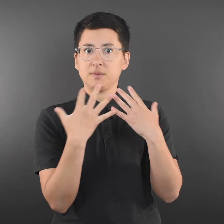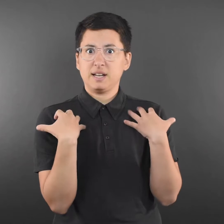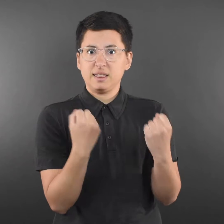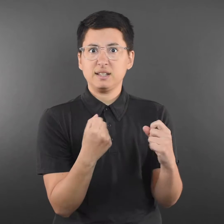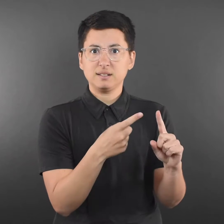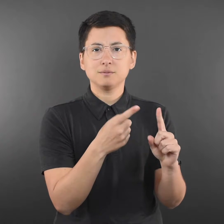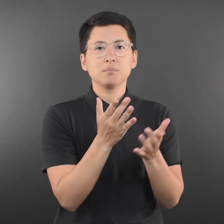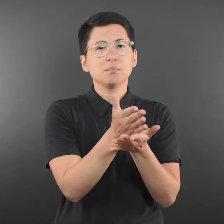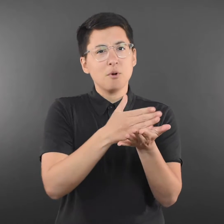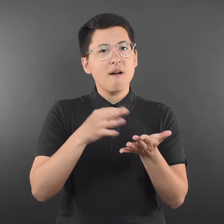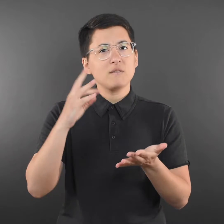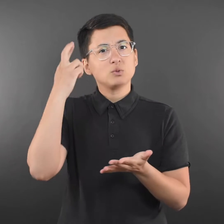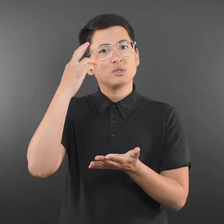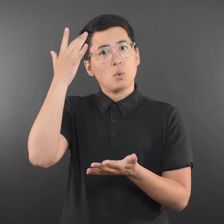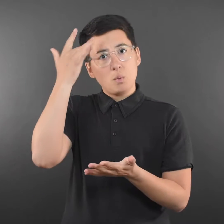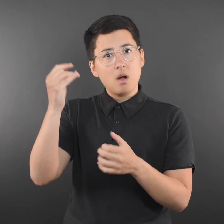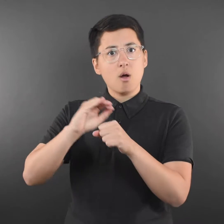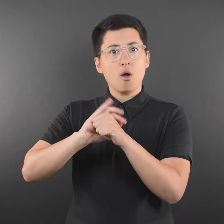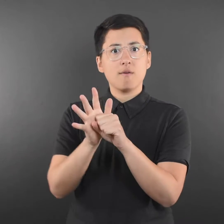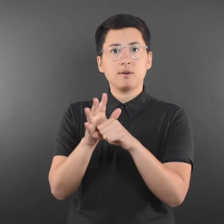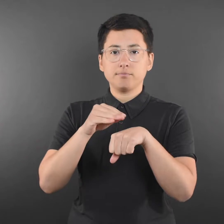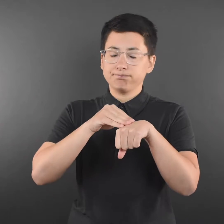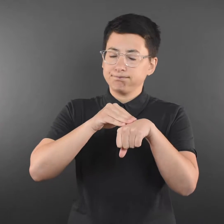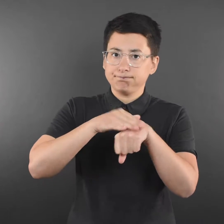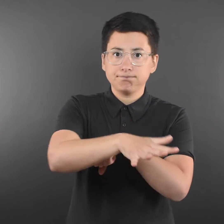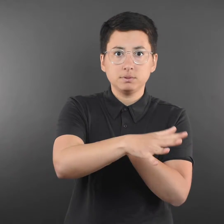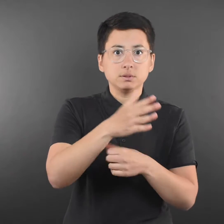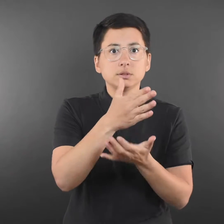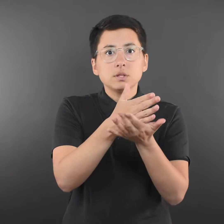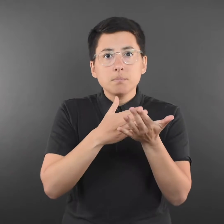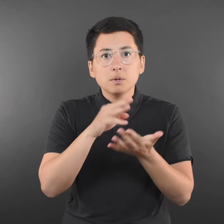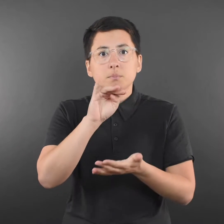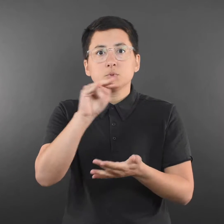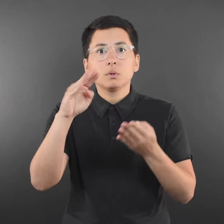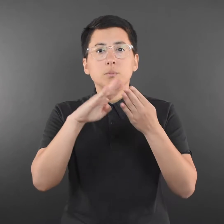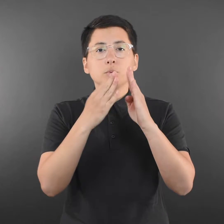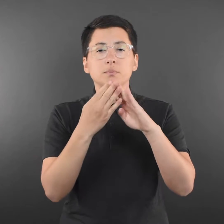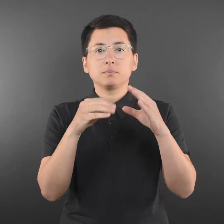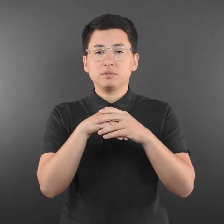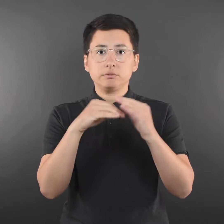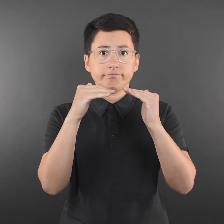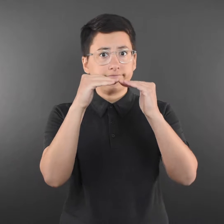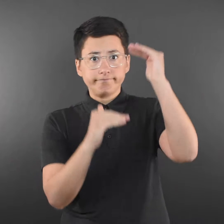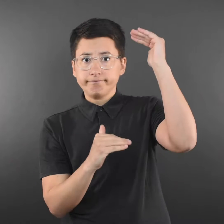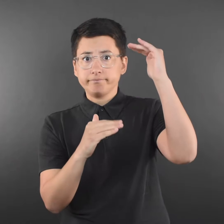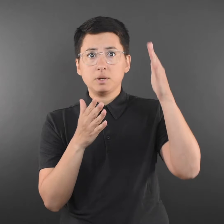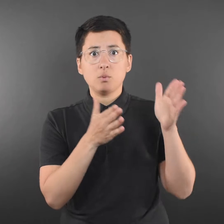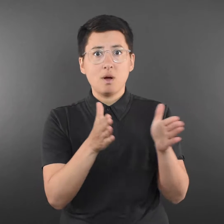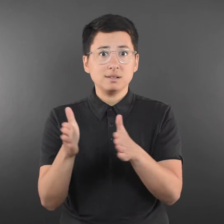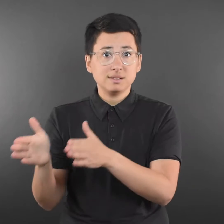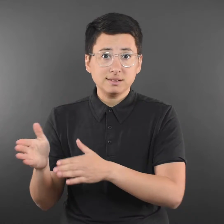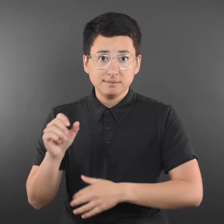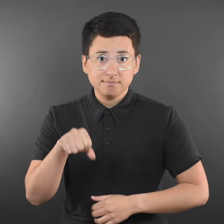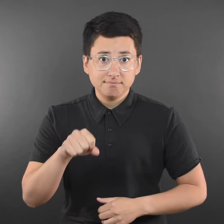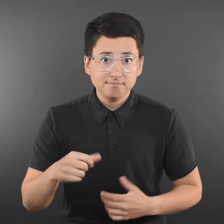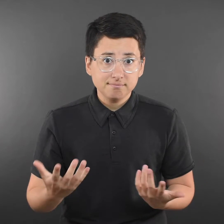Things that can get in the way of being healthy also play a part in the unequal way that COVID-19 is affecting some Minnesota communities.